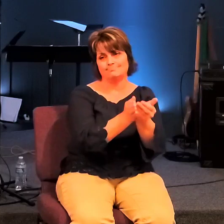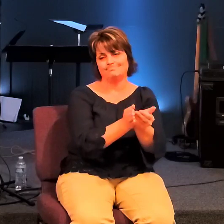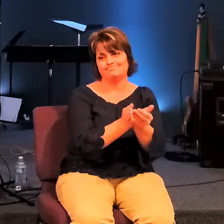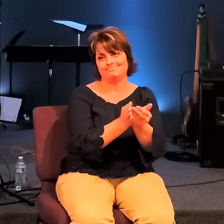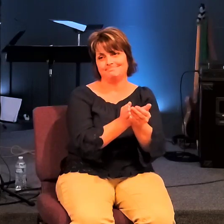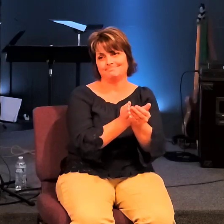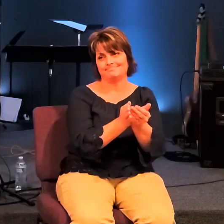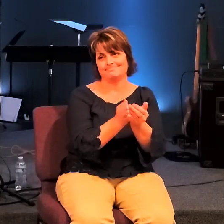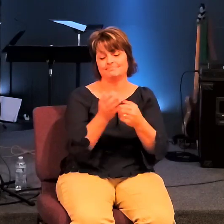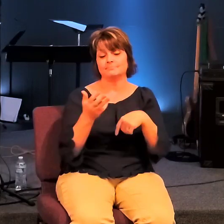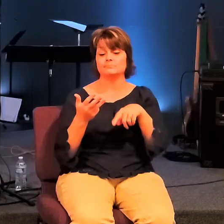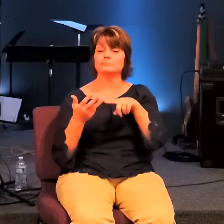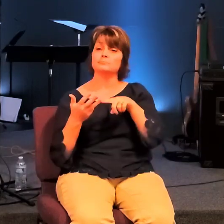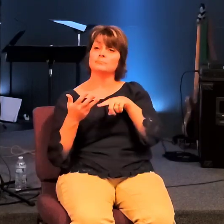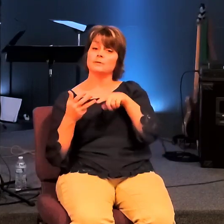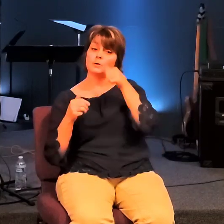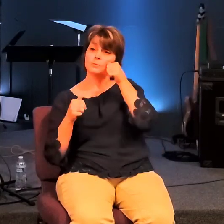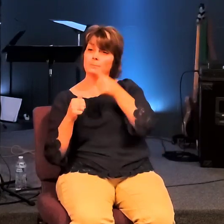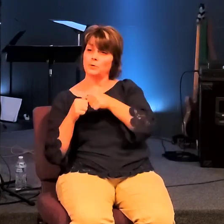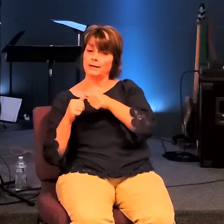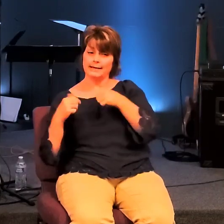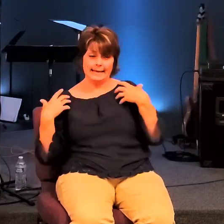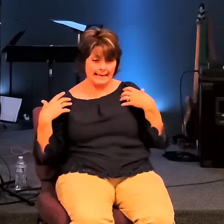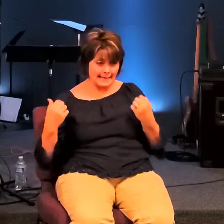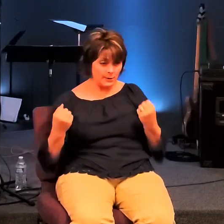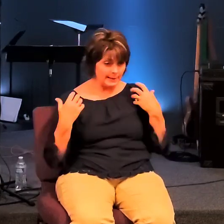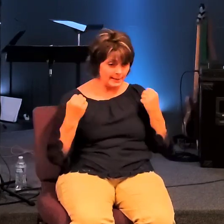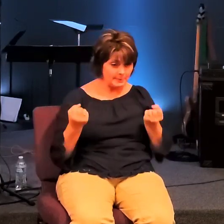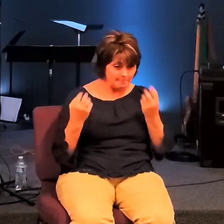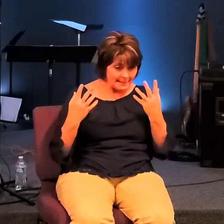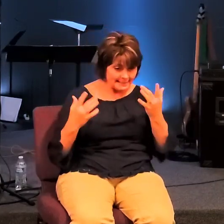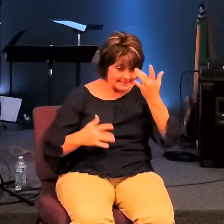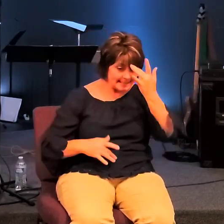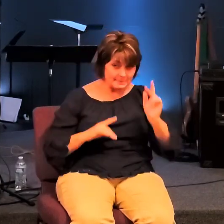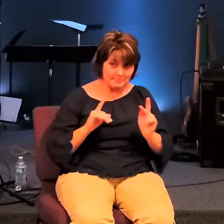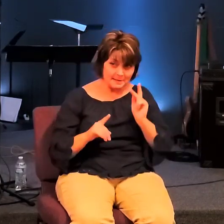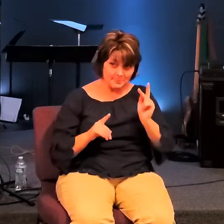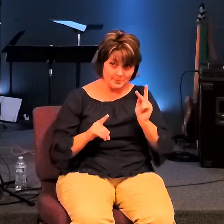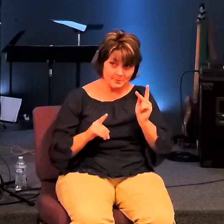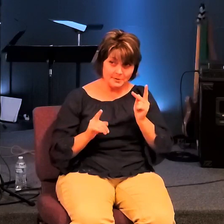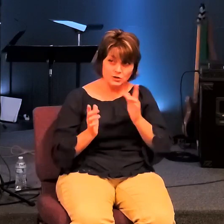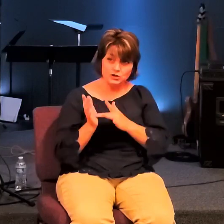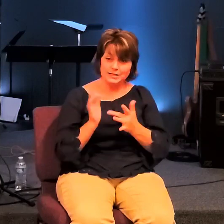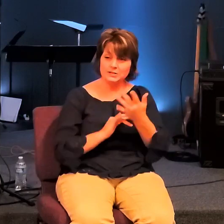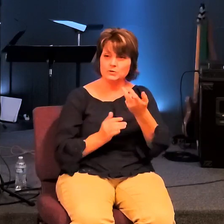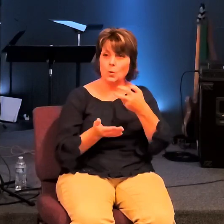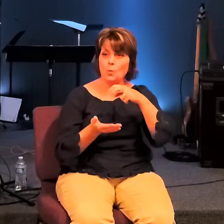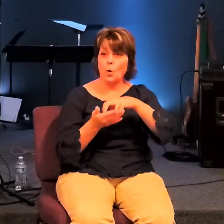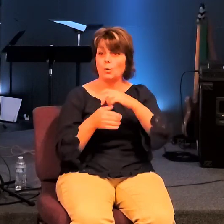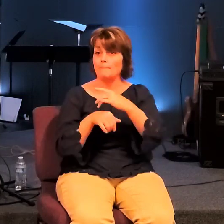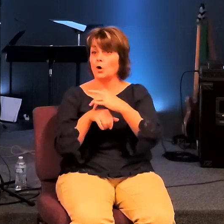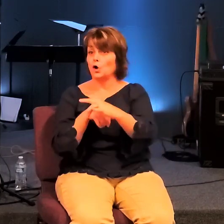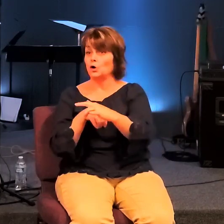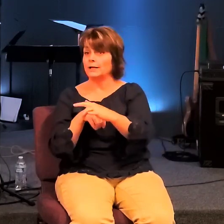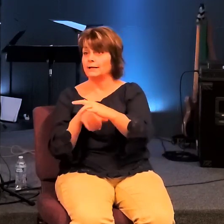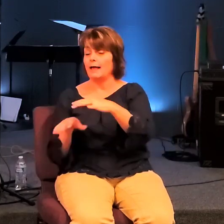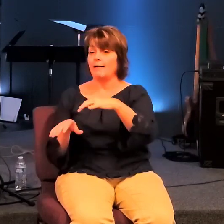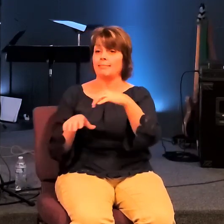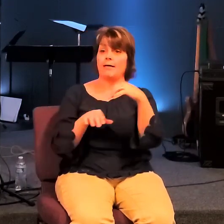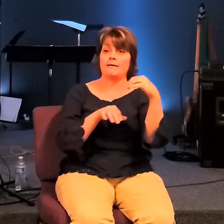got up early it went off to pray by himself and at one point the disciples got up and